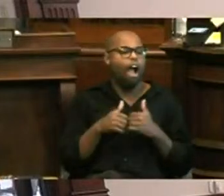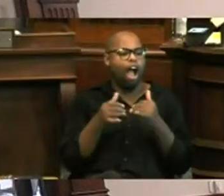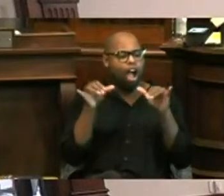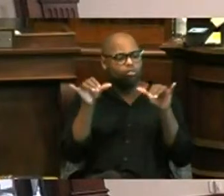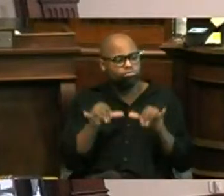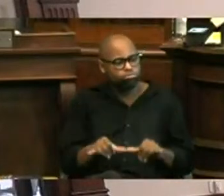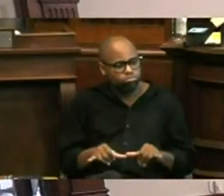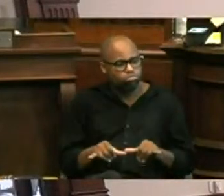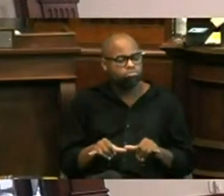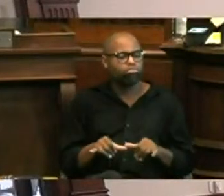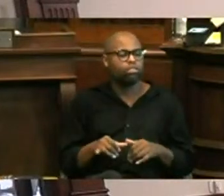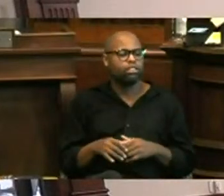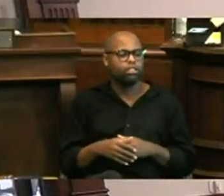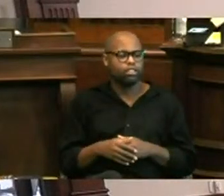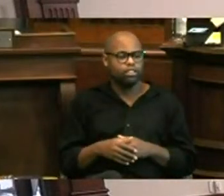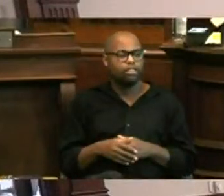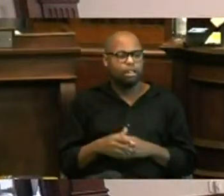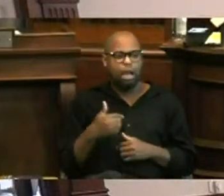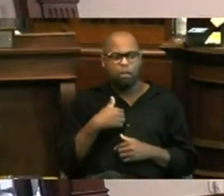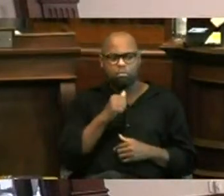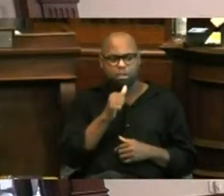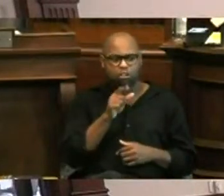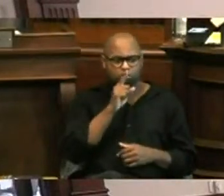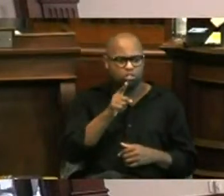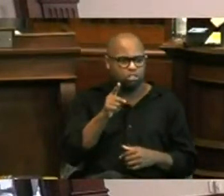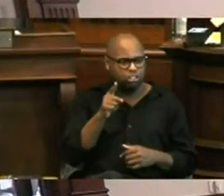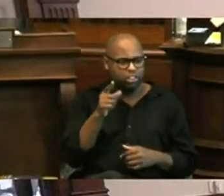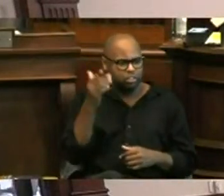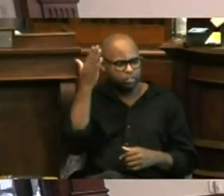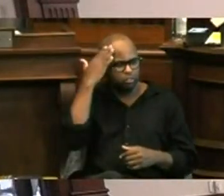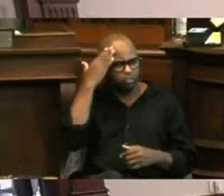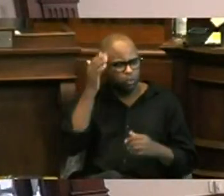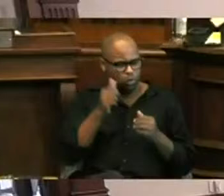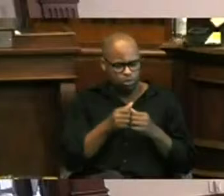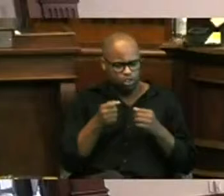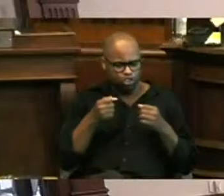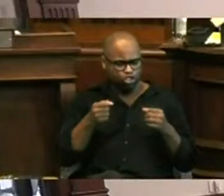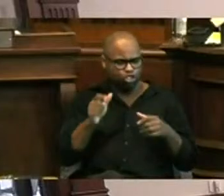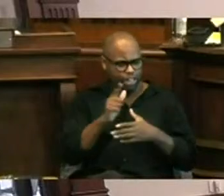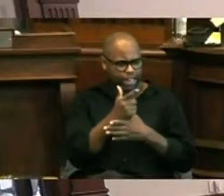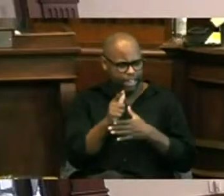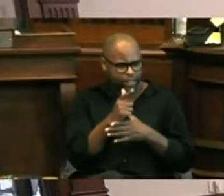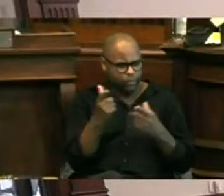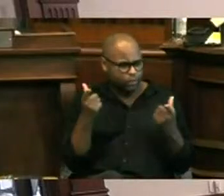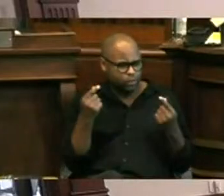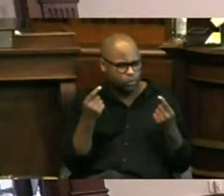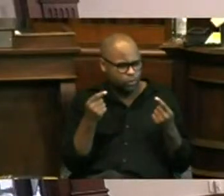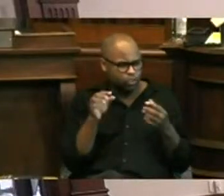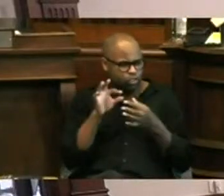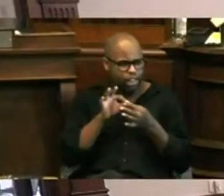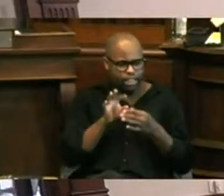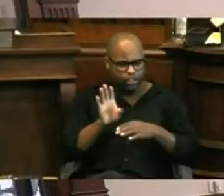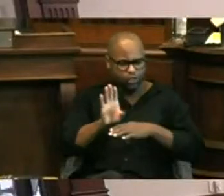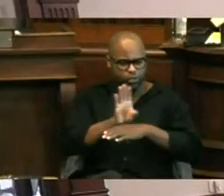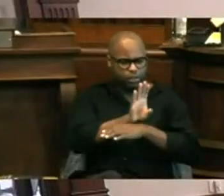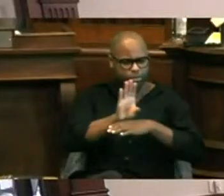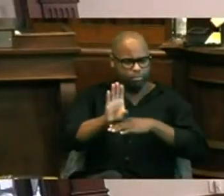information about the service, what they do and how things are measured? I'm not as familiar